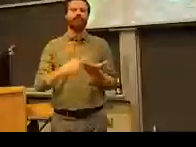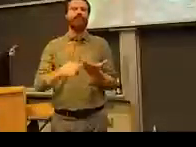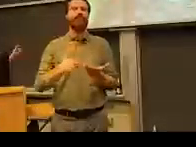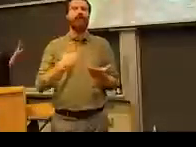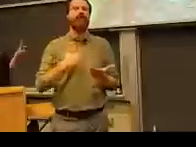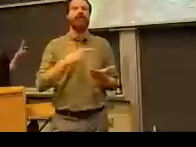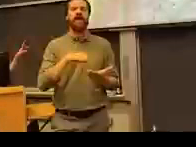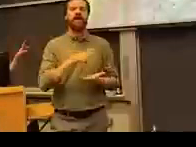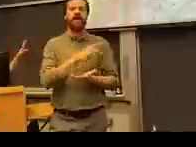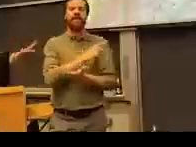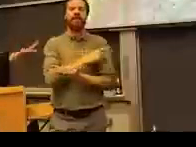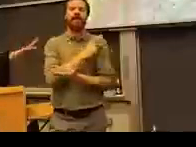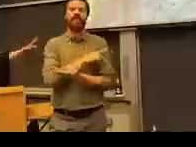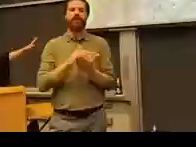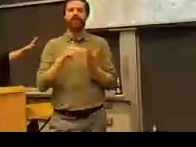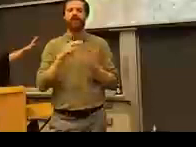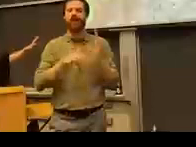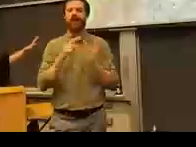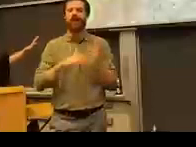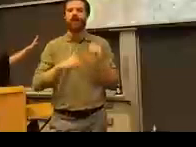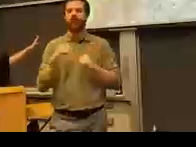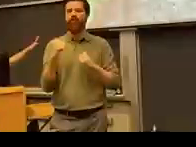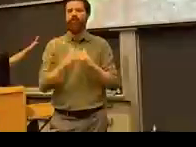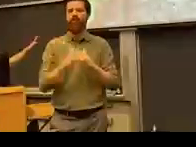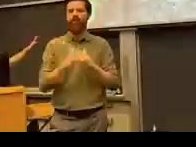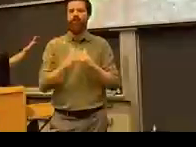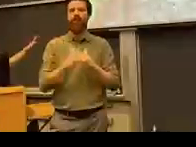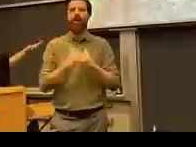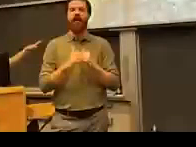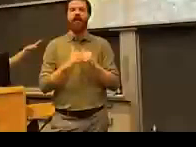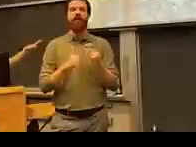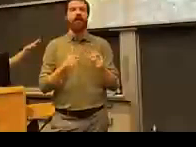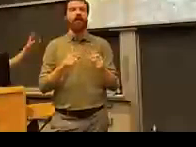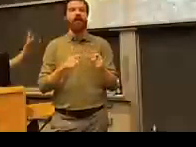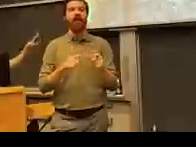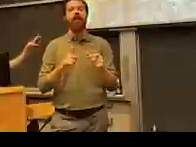um paint these rocks for people who have maybe passed on and then they're putting